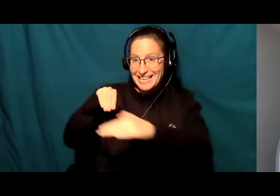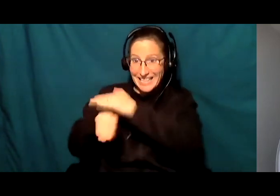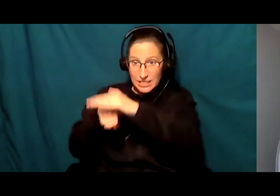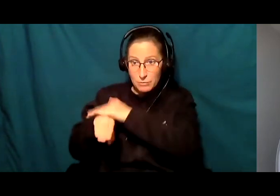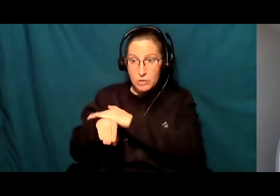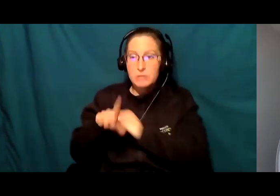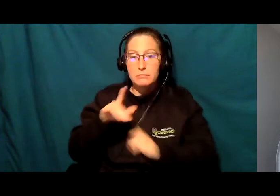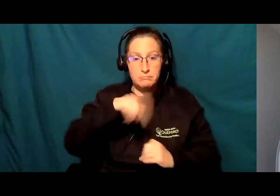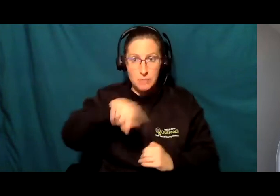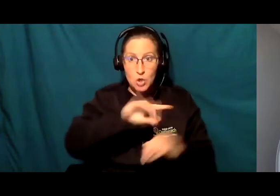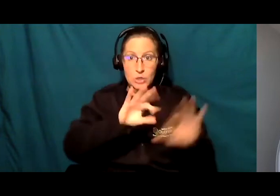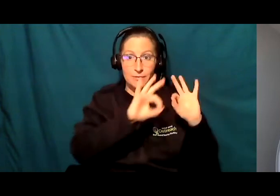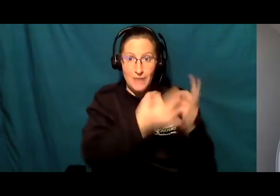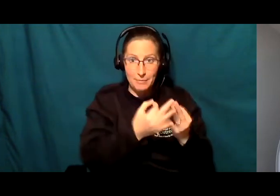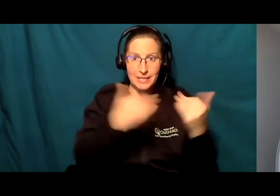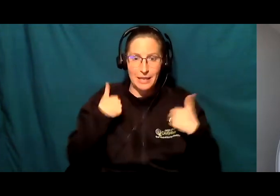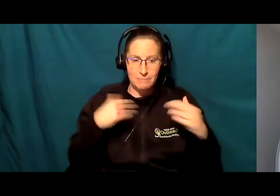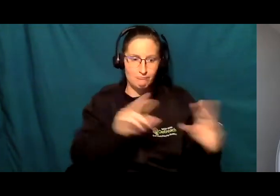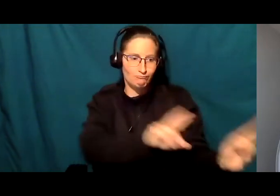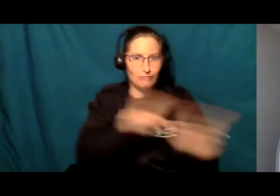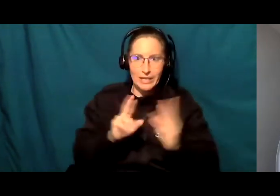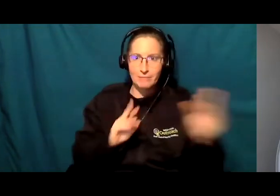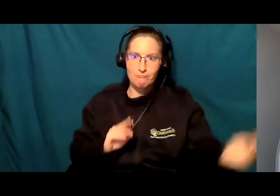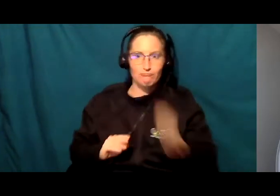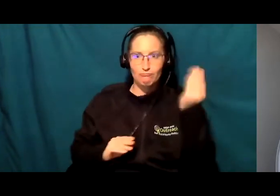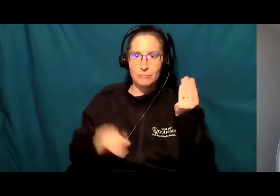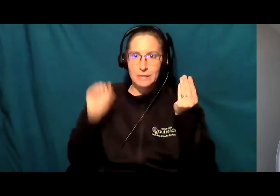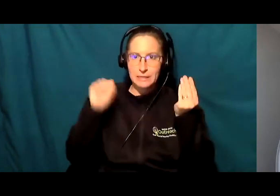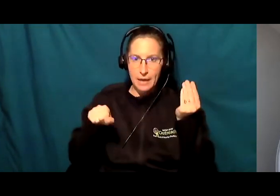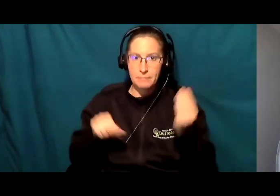have right at their fingertips. It requires a lot of organization